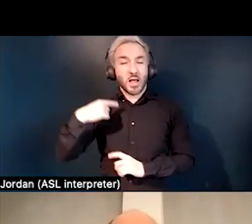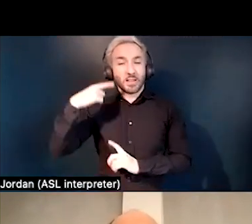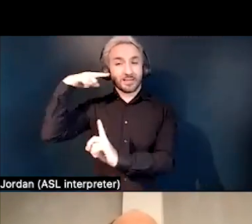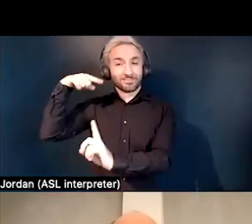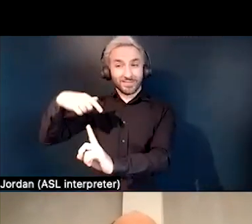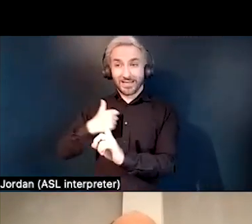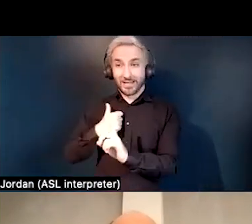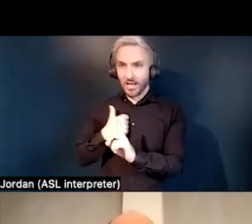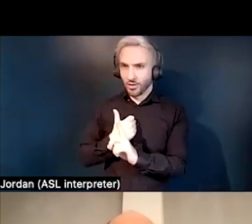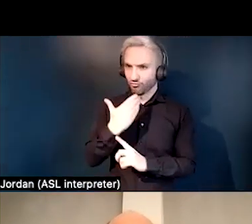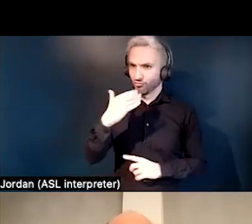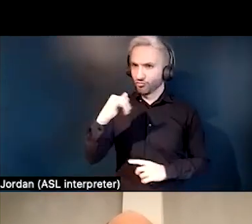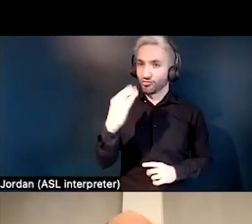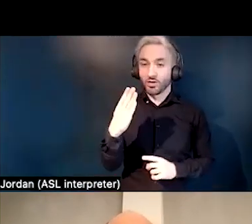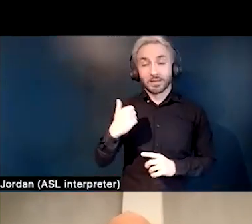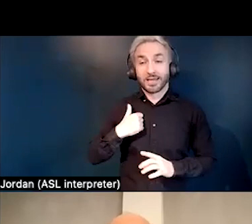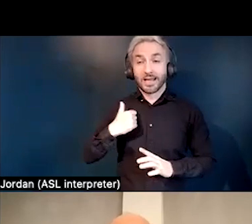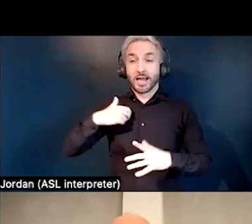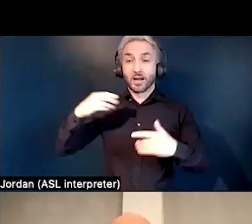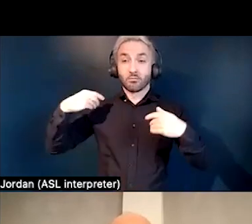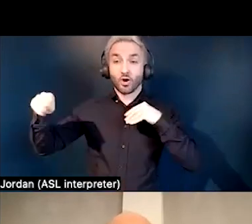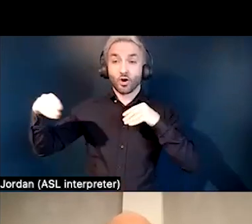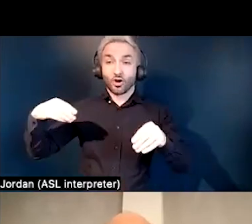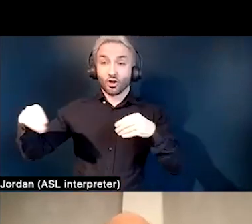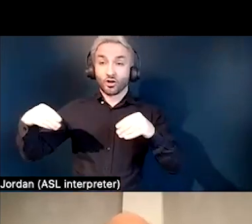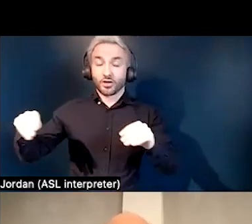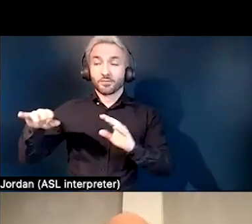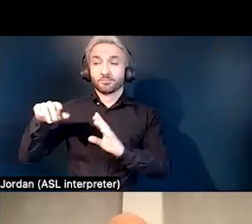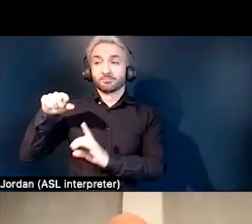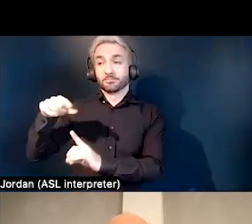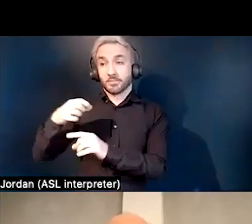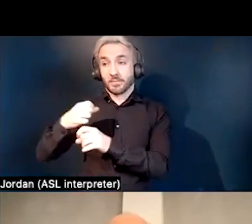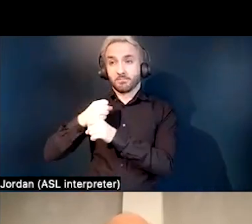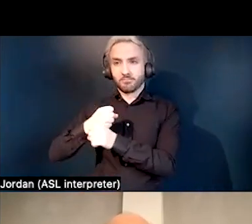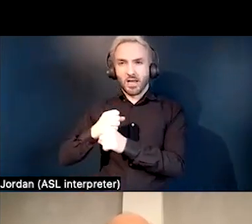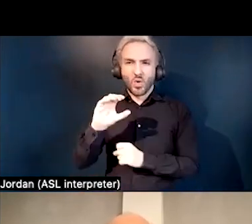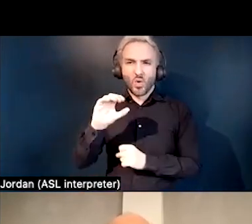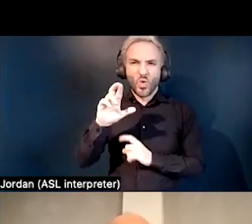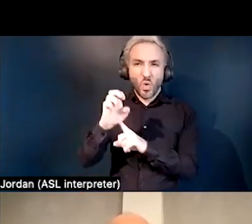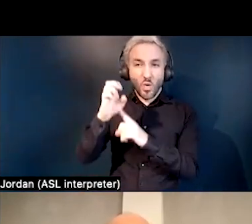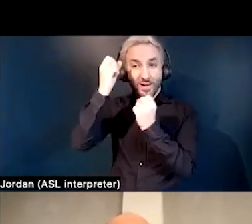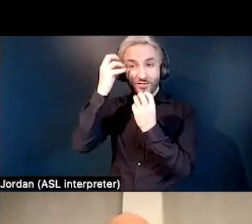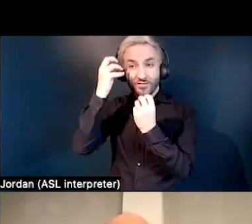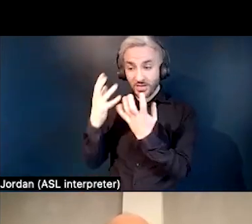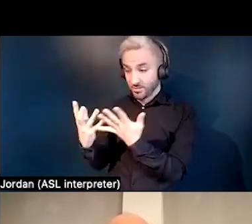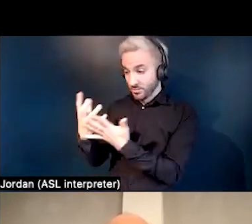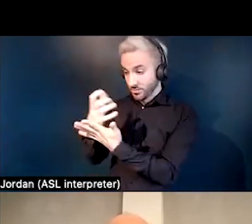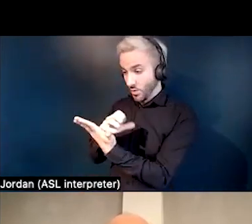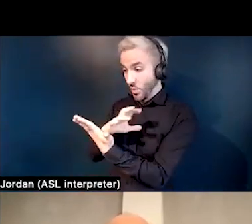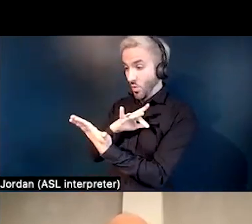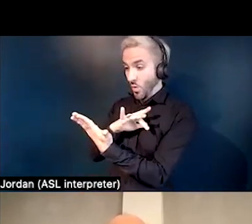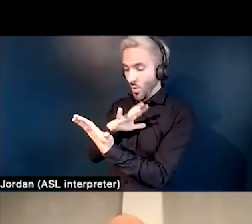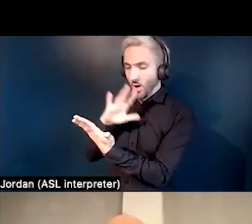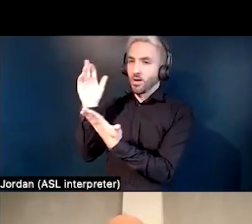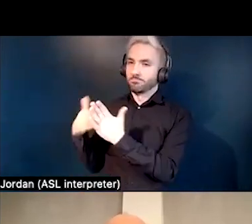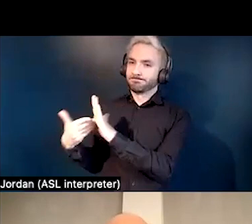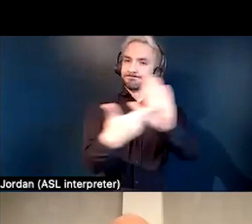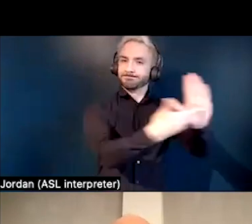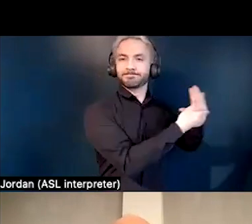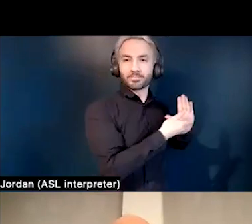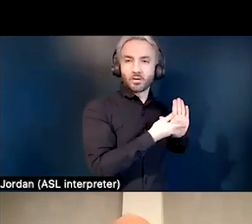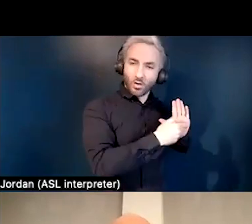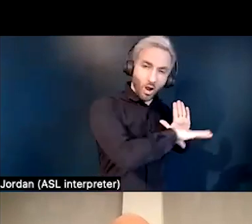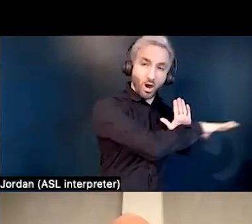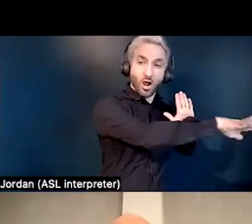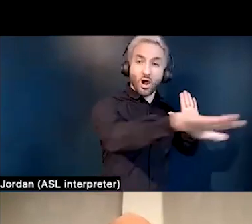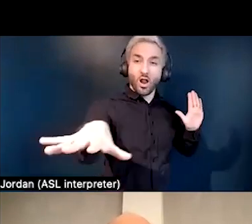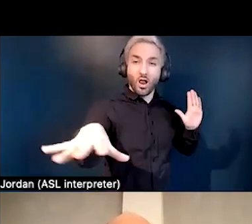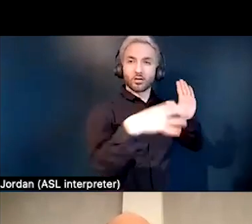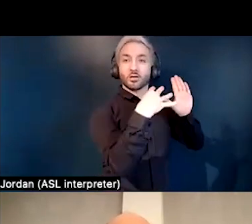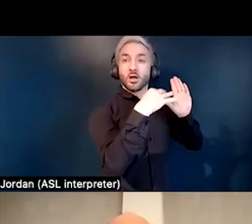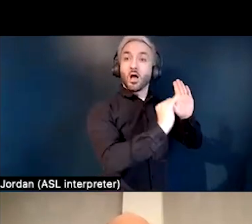market is make core information available widely across the industry so that anyone at any size